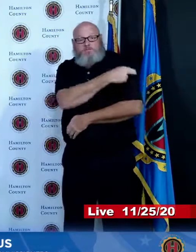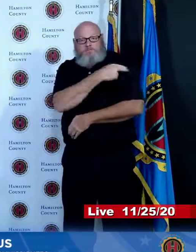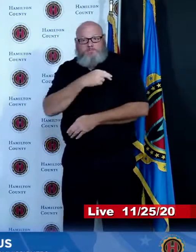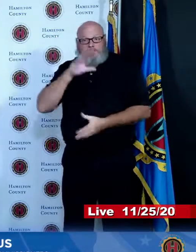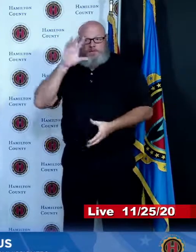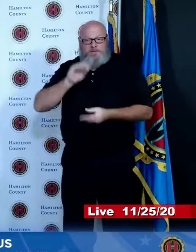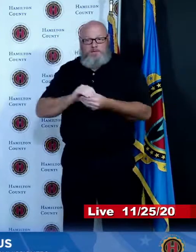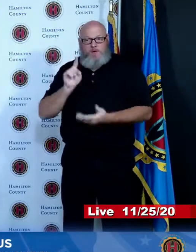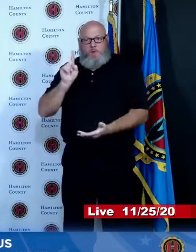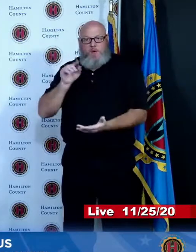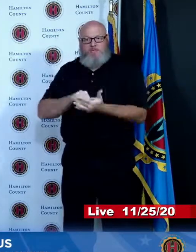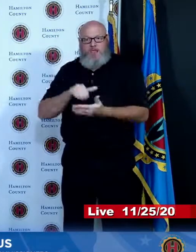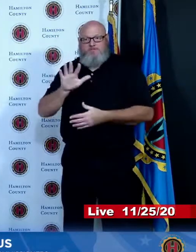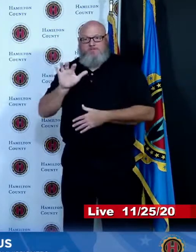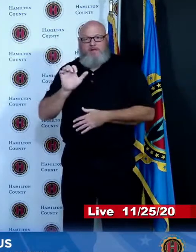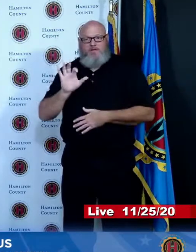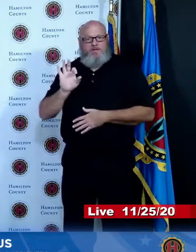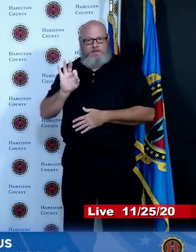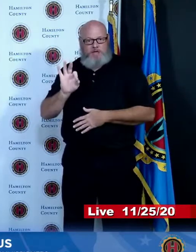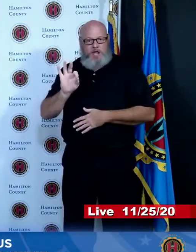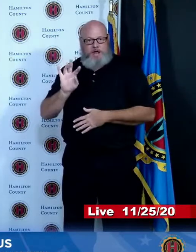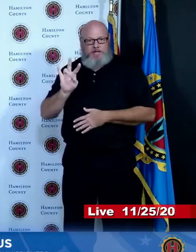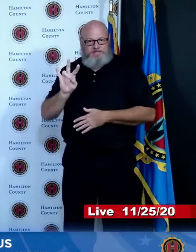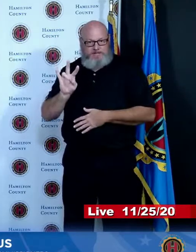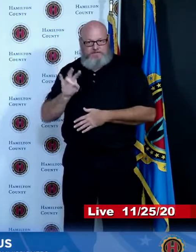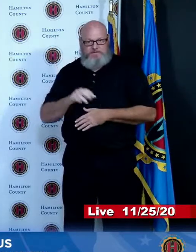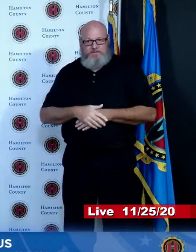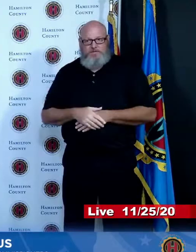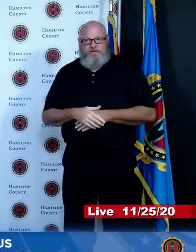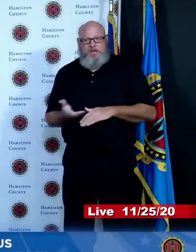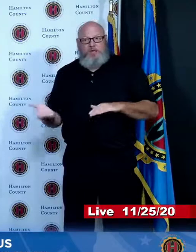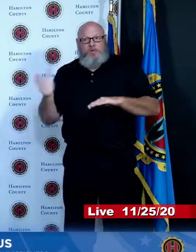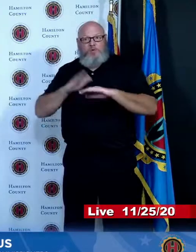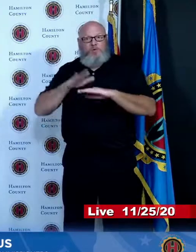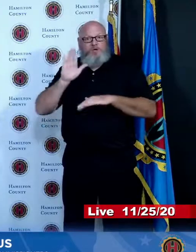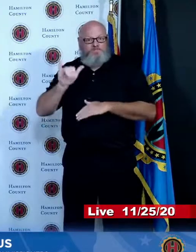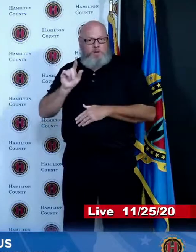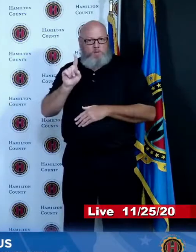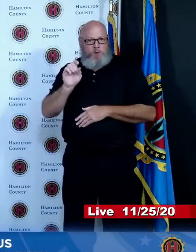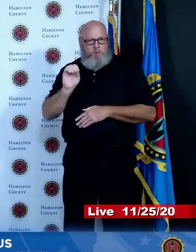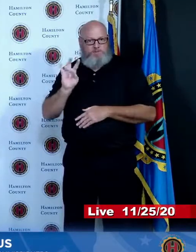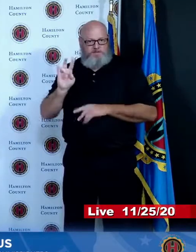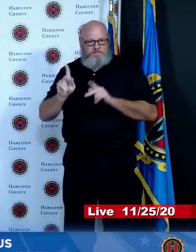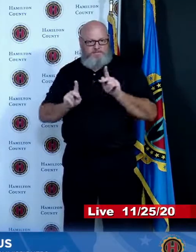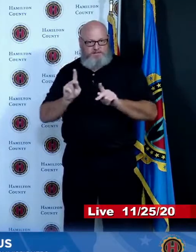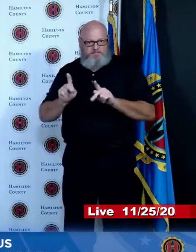the increase from last week is a hundred and seven and our death rate is at three